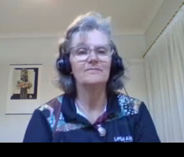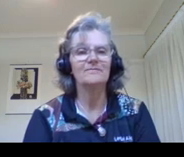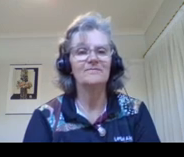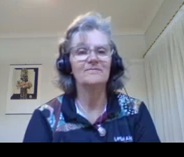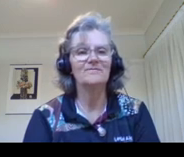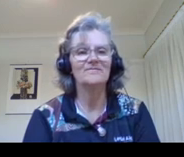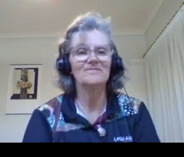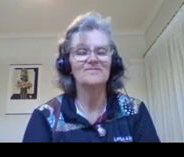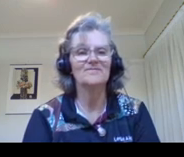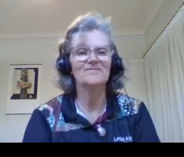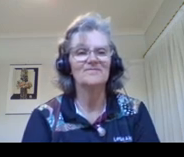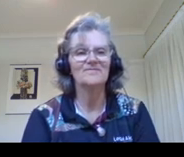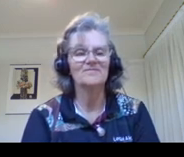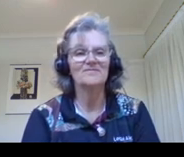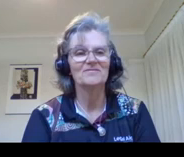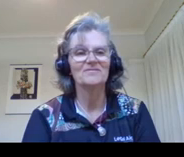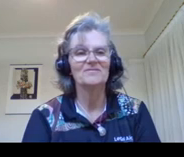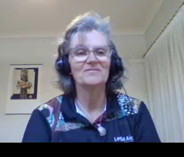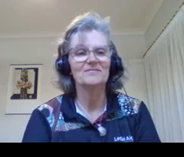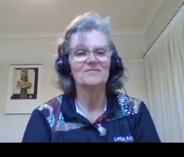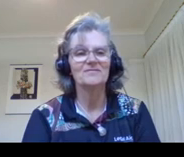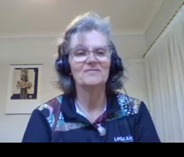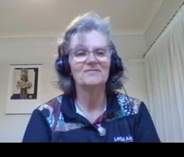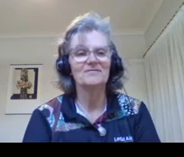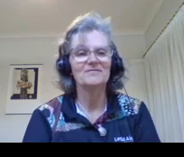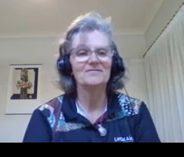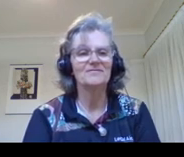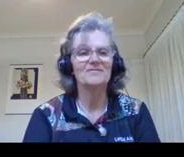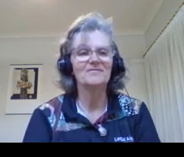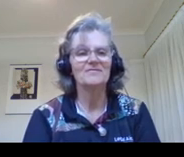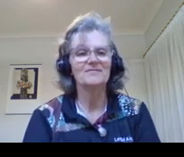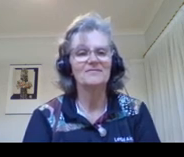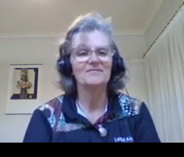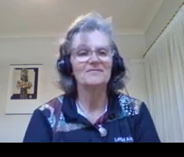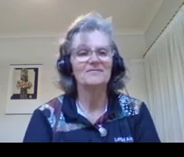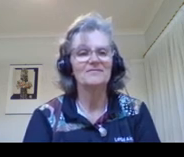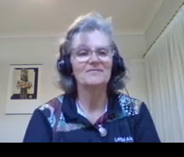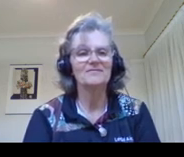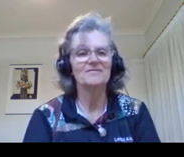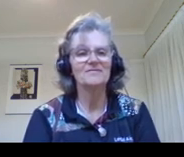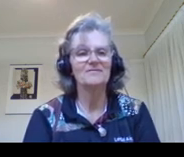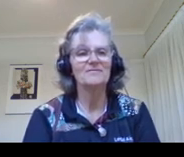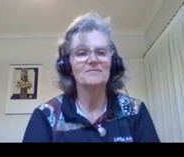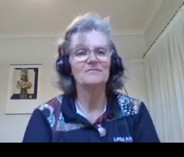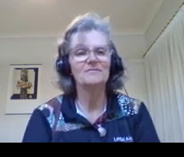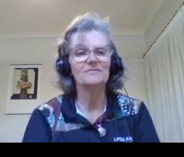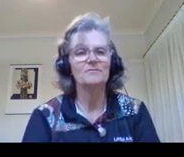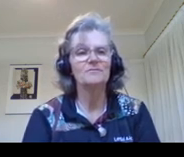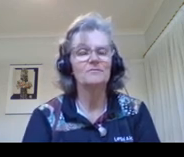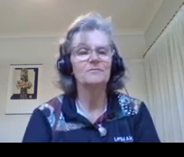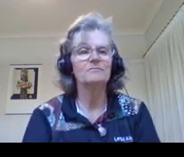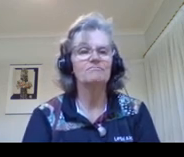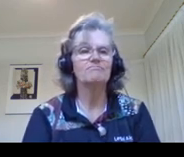been you know scam so it's quite common for us to make mistake and that's and that's okay